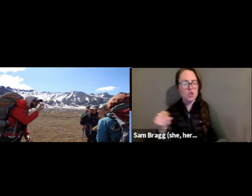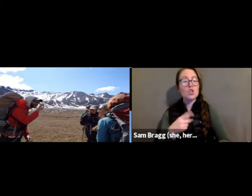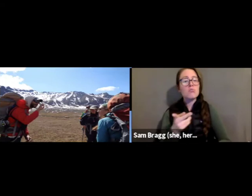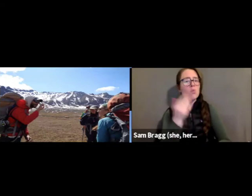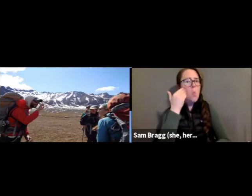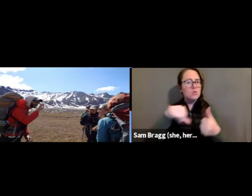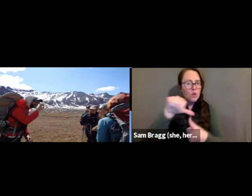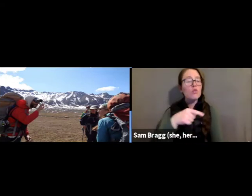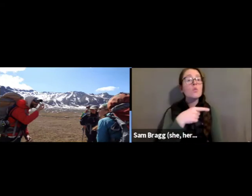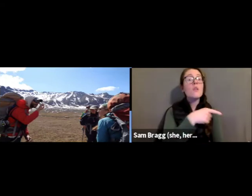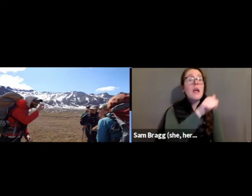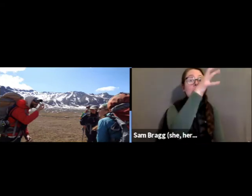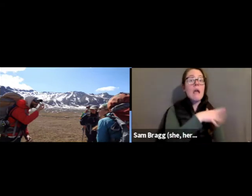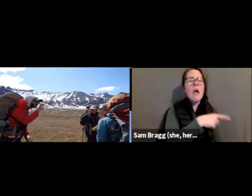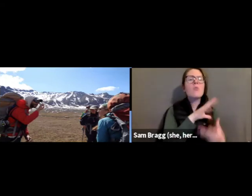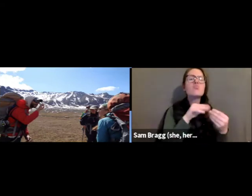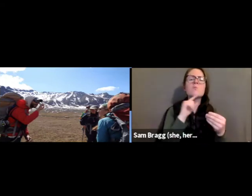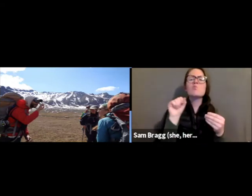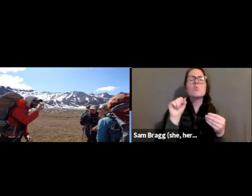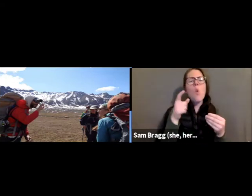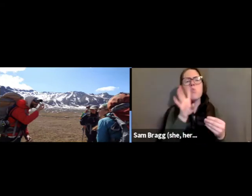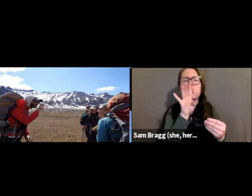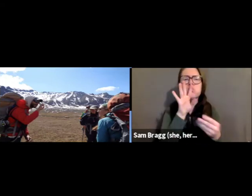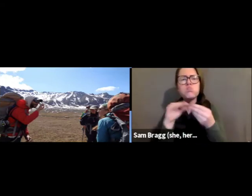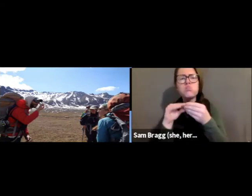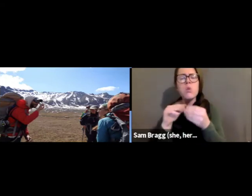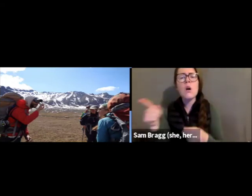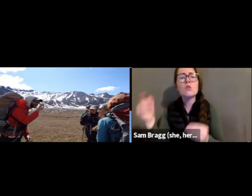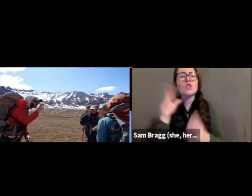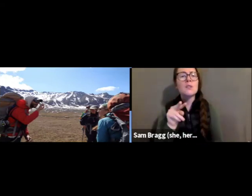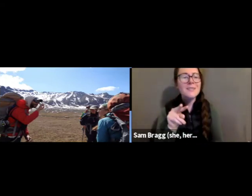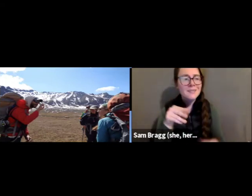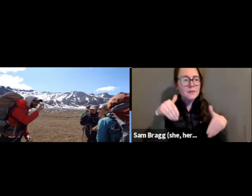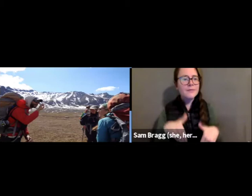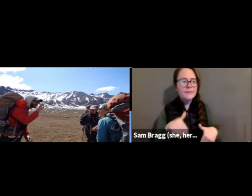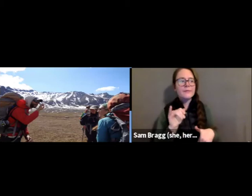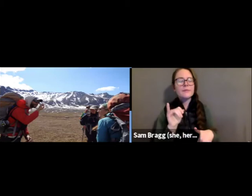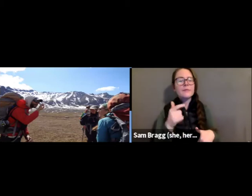knew our teacher they knew each other and that man was speaking and trying to comment and our teacher